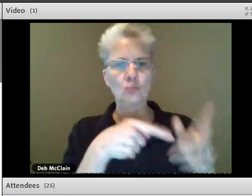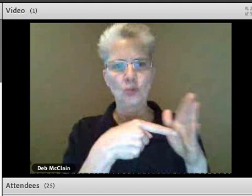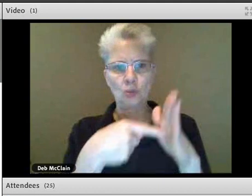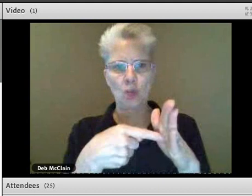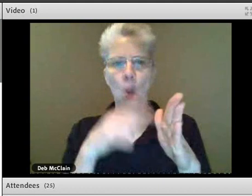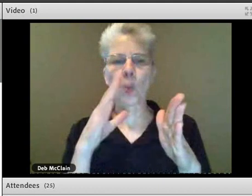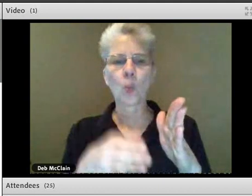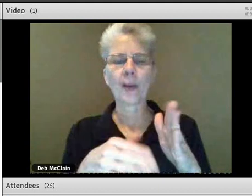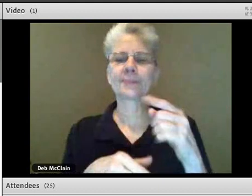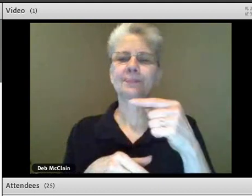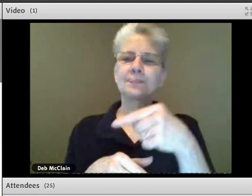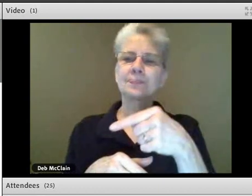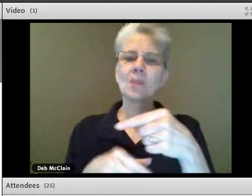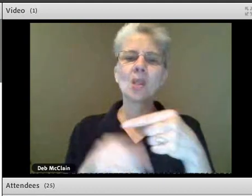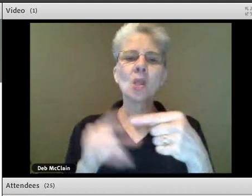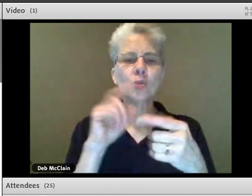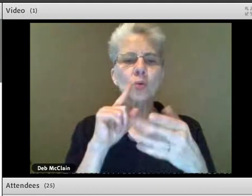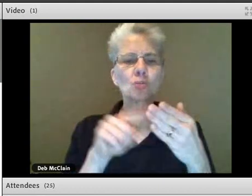Then there's tools that check for plagiarism.